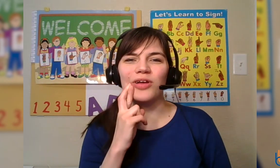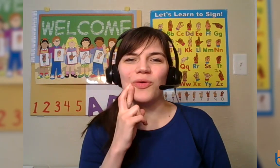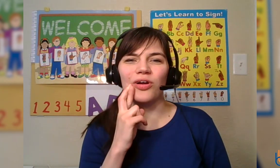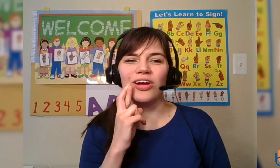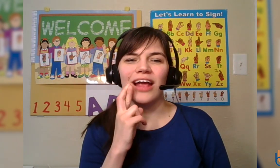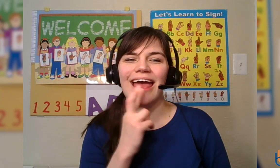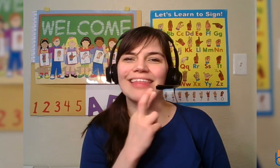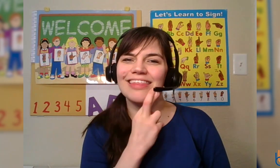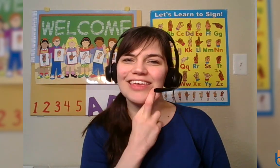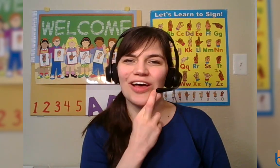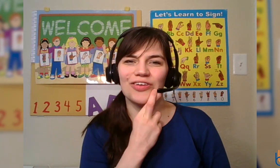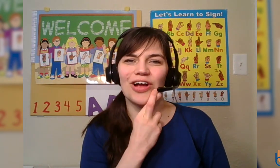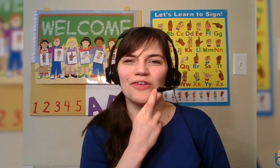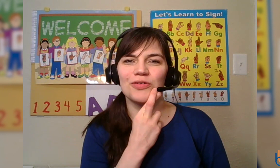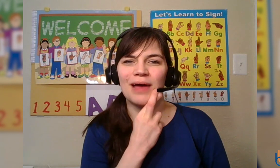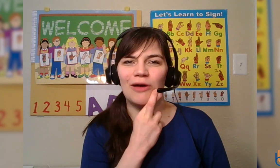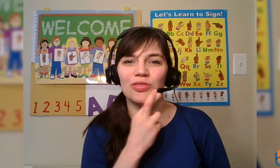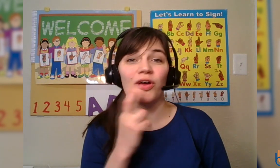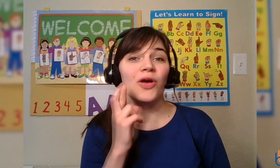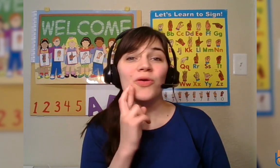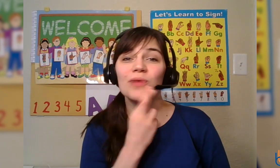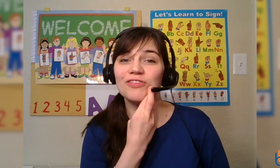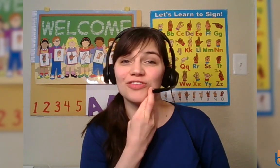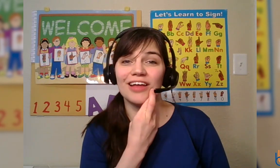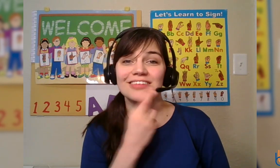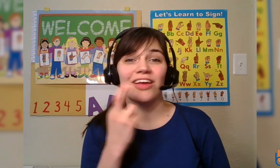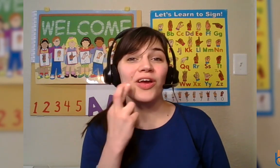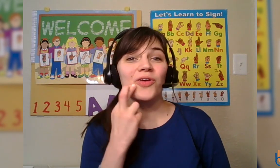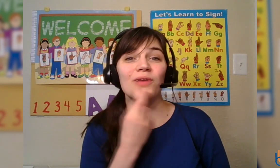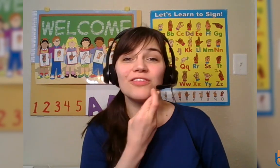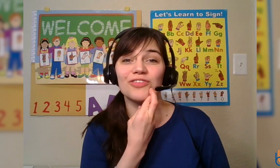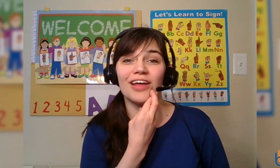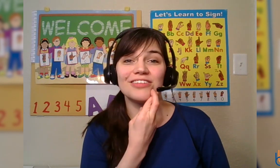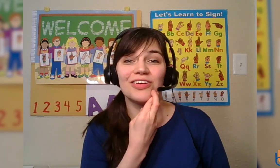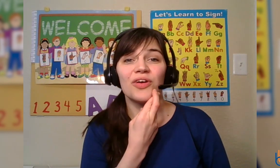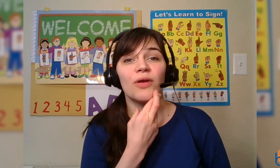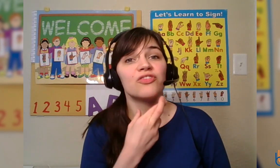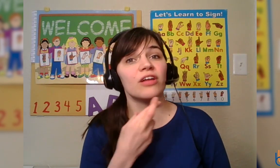corner and then the other of your mouth: restaurant. Restaurant. Restaurant is